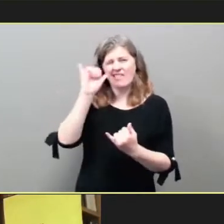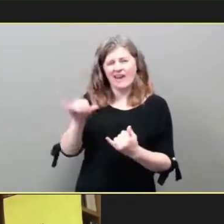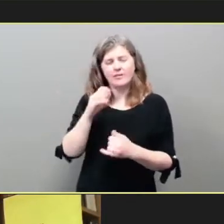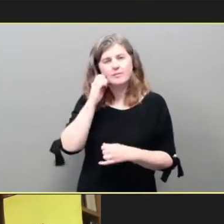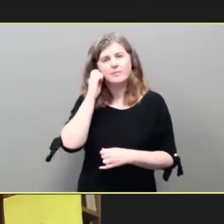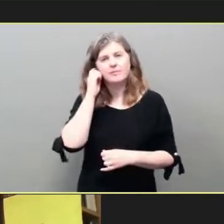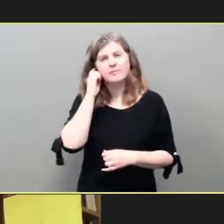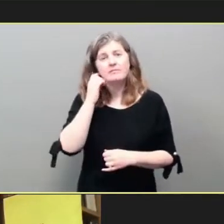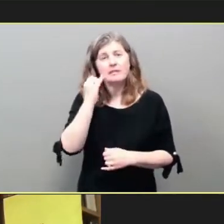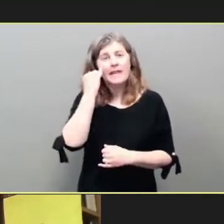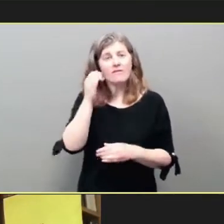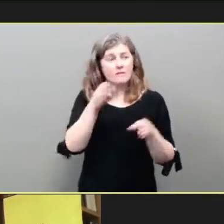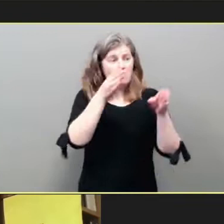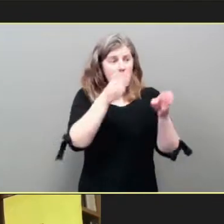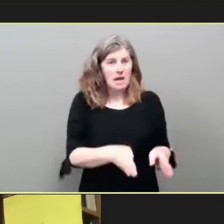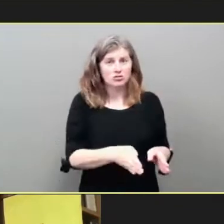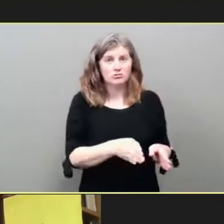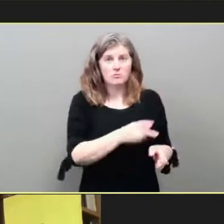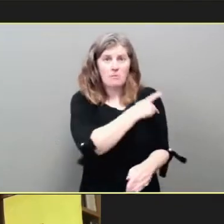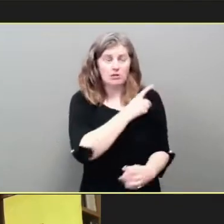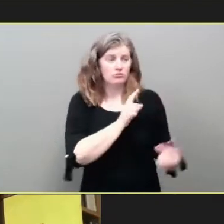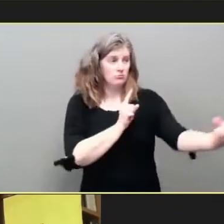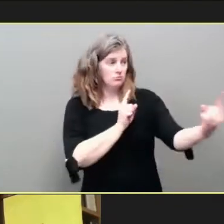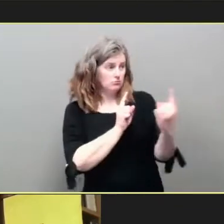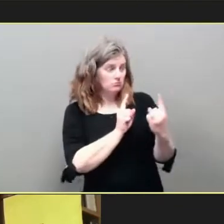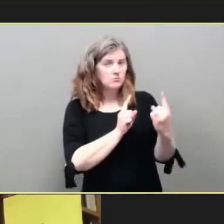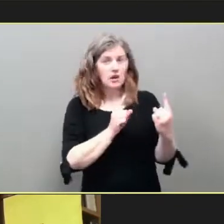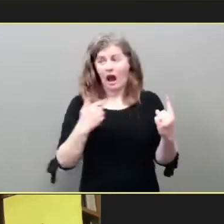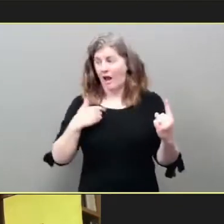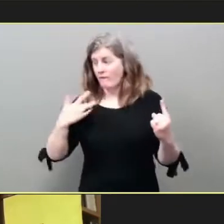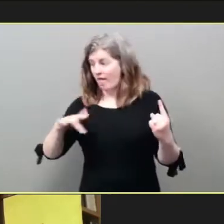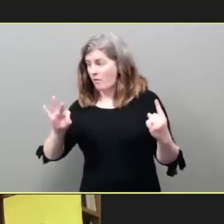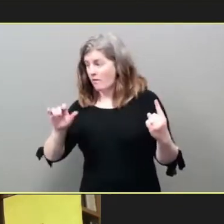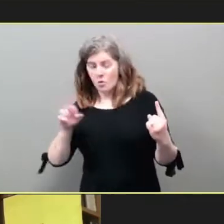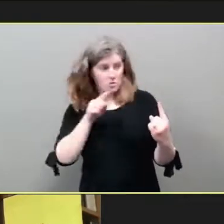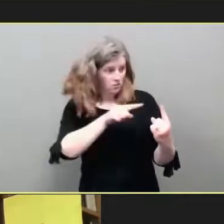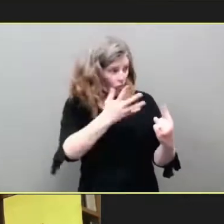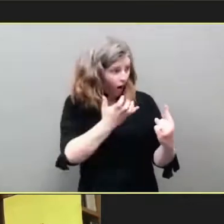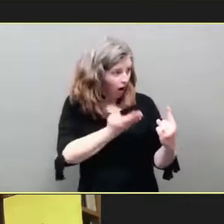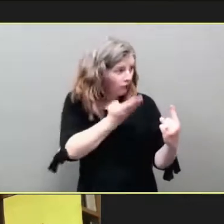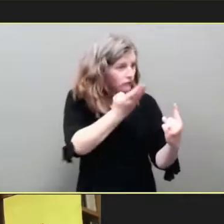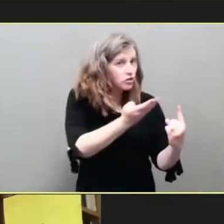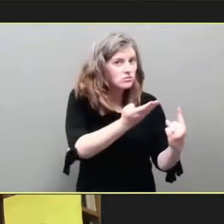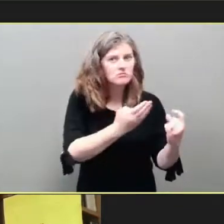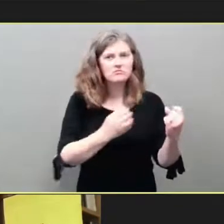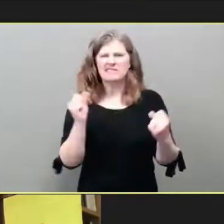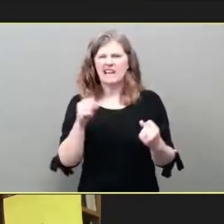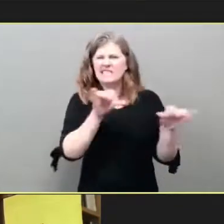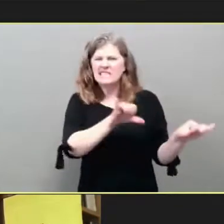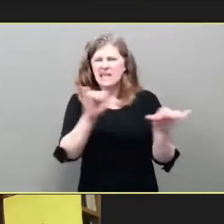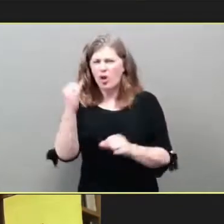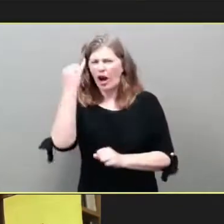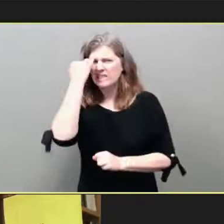a patient in front of you and like when you have the flu shot available, you ask them if they want it. Yes, very similar to that. We're going to have